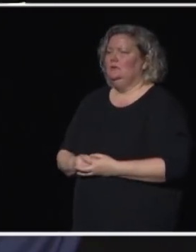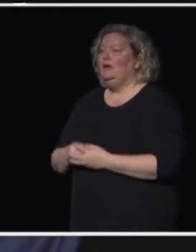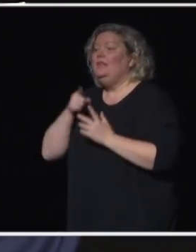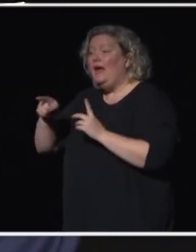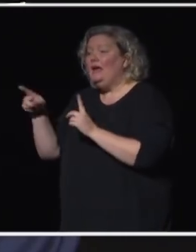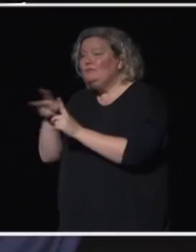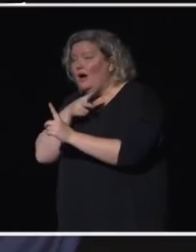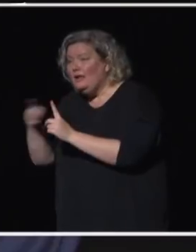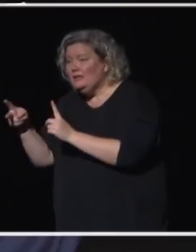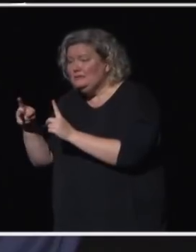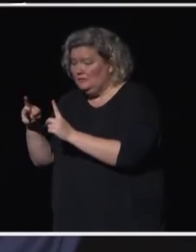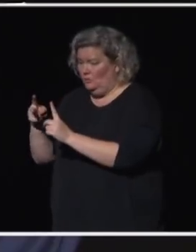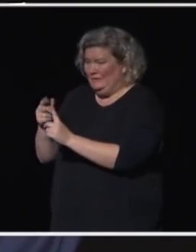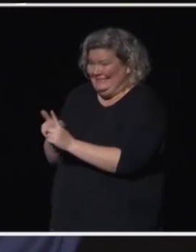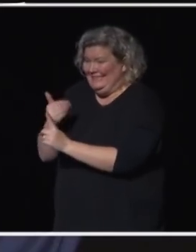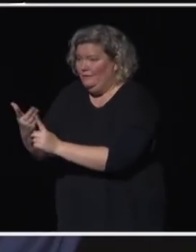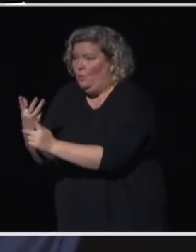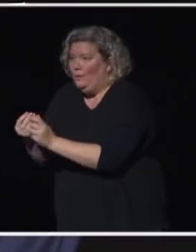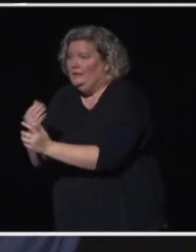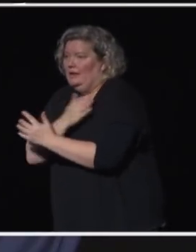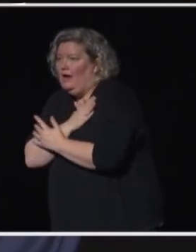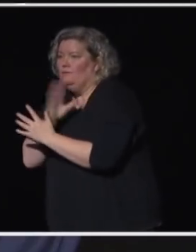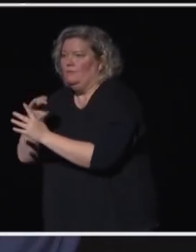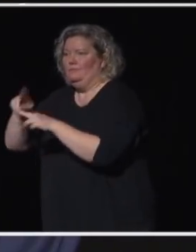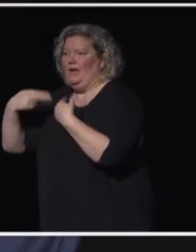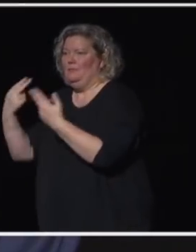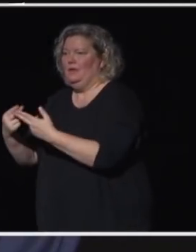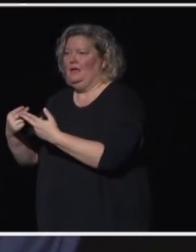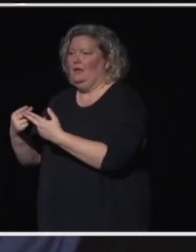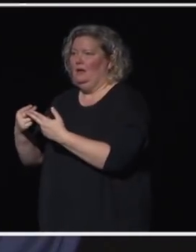even administered in fear and love, sounded the alarm or choked us at the exit.